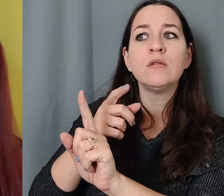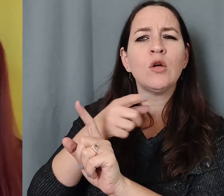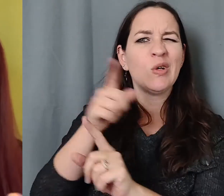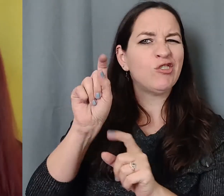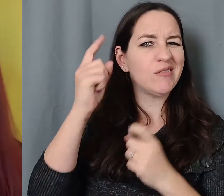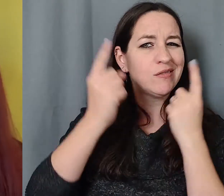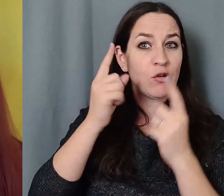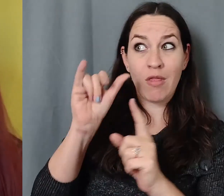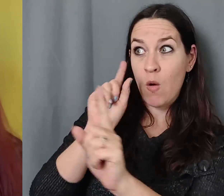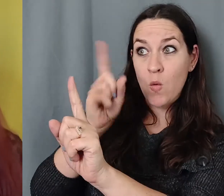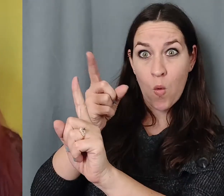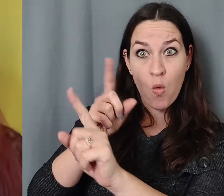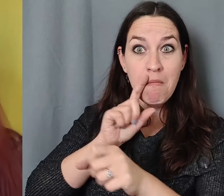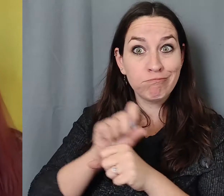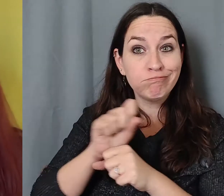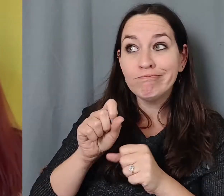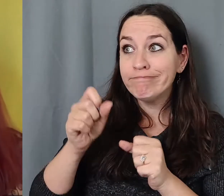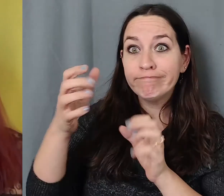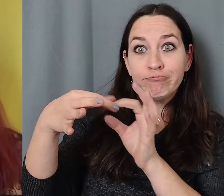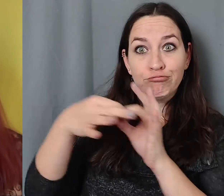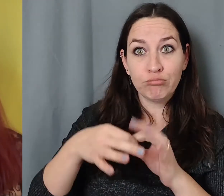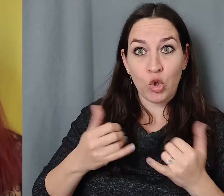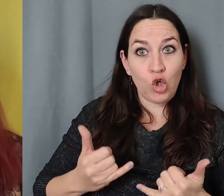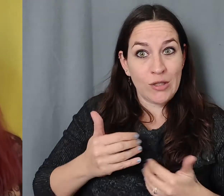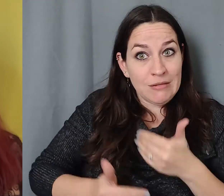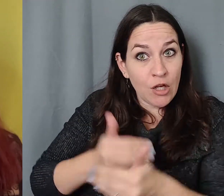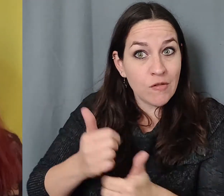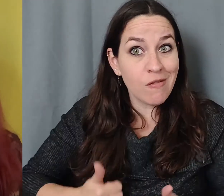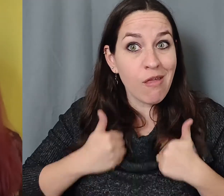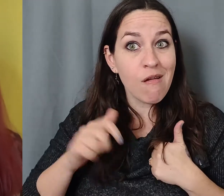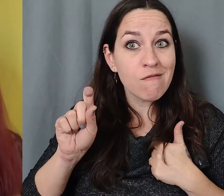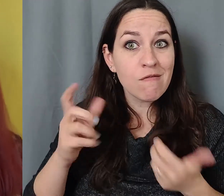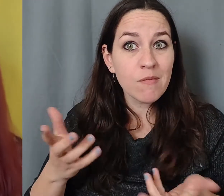relative to where you are in your life. So if you are, let's say, a beginner at something and you set